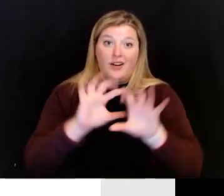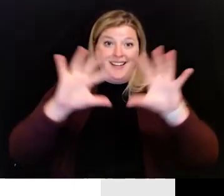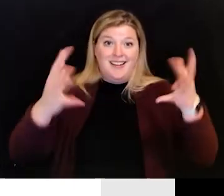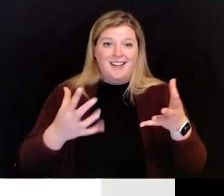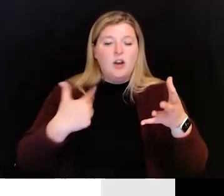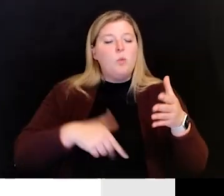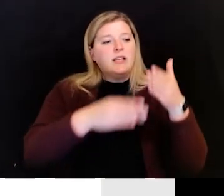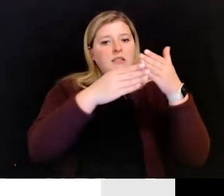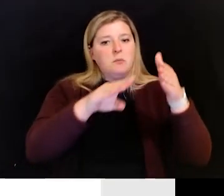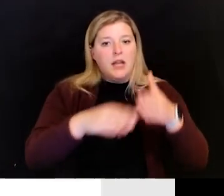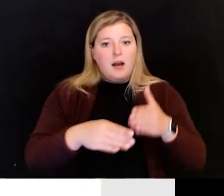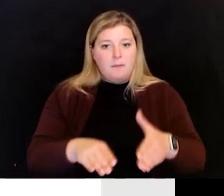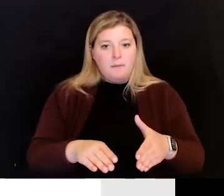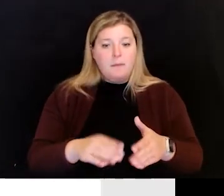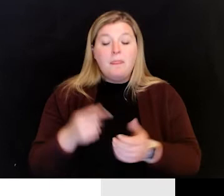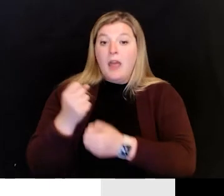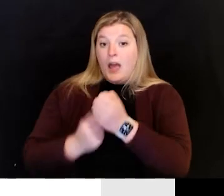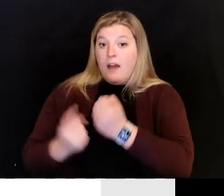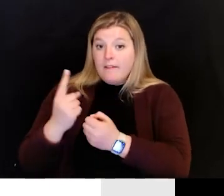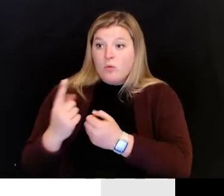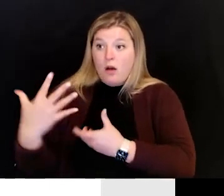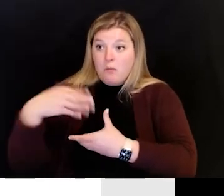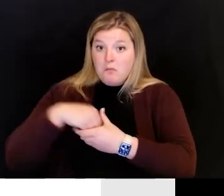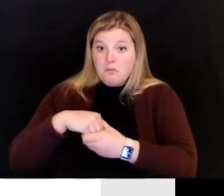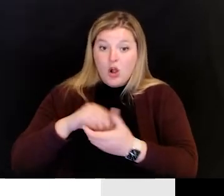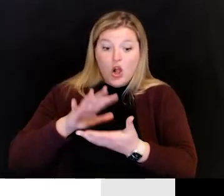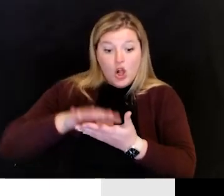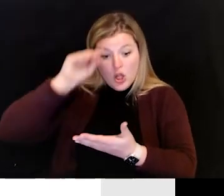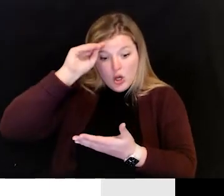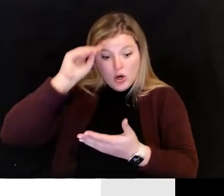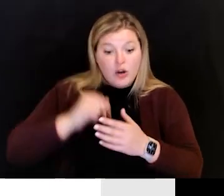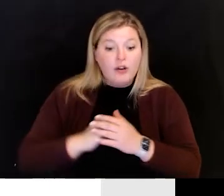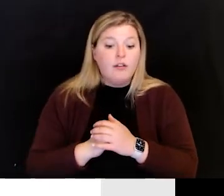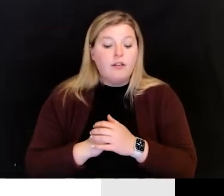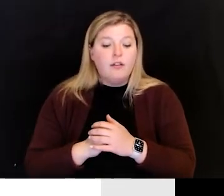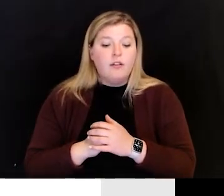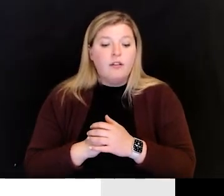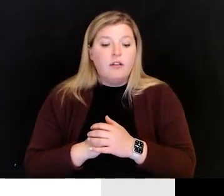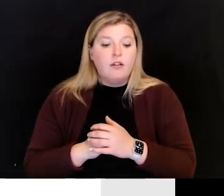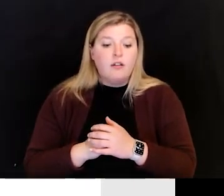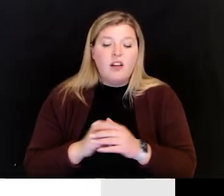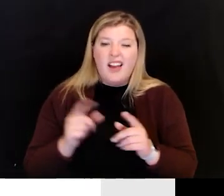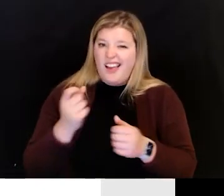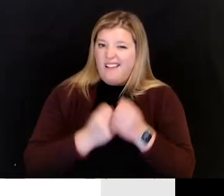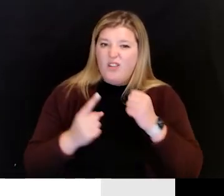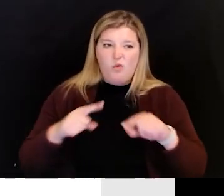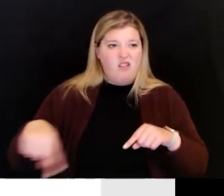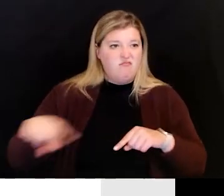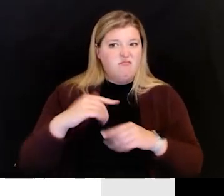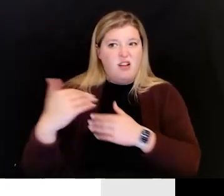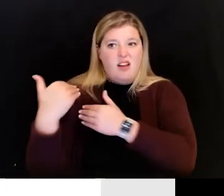Everyone was participating and learning and holding each other accountable.